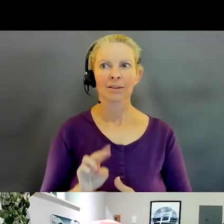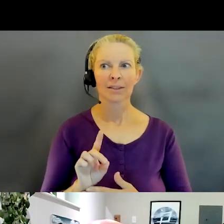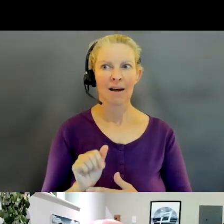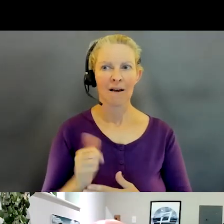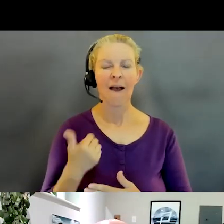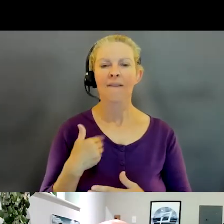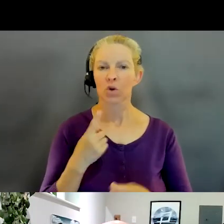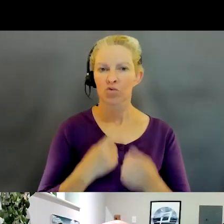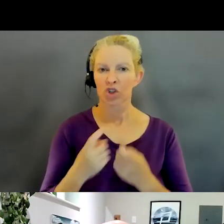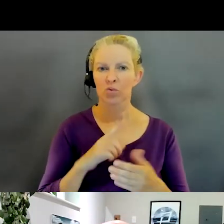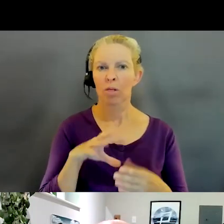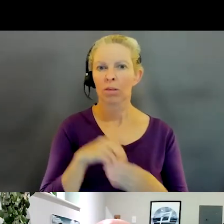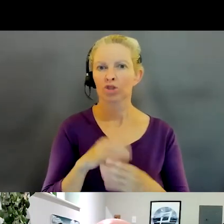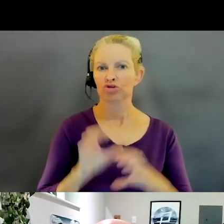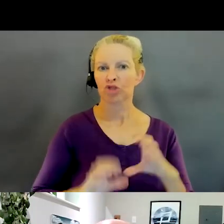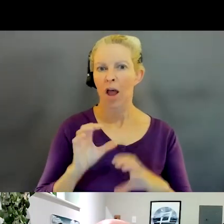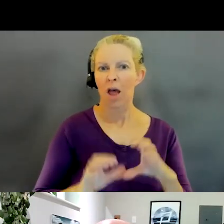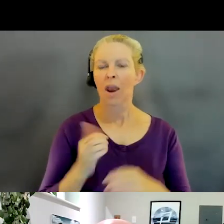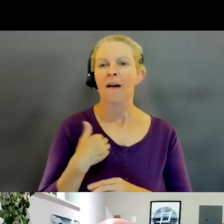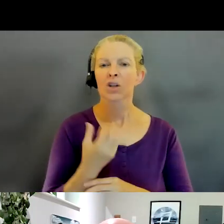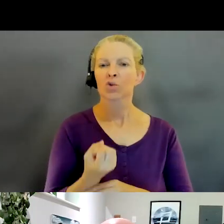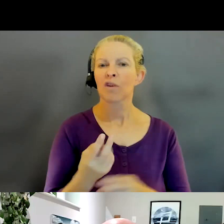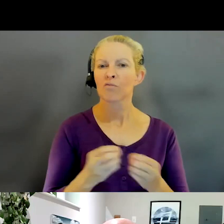we have about 12 more minutes, so if there any other questions that have come up,